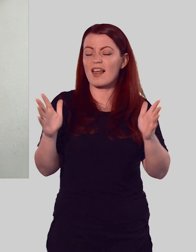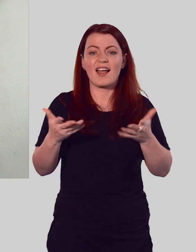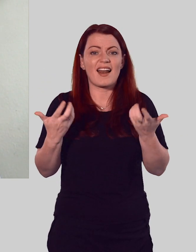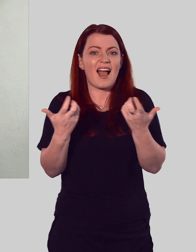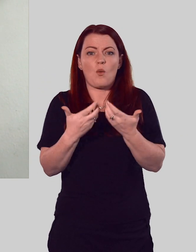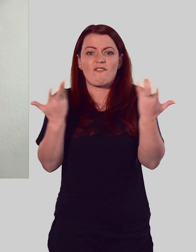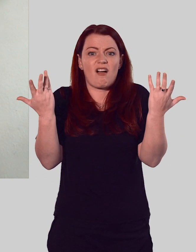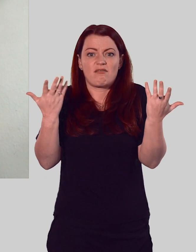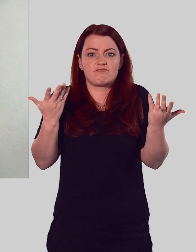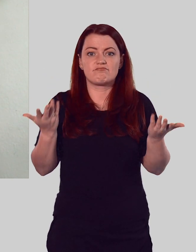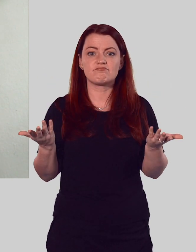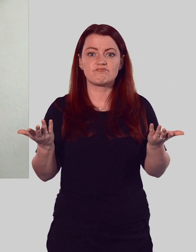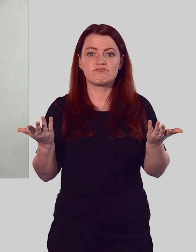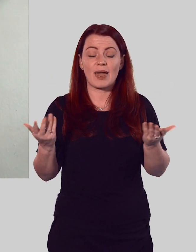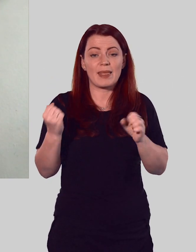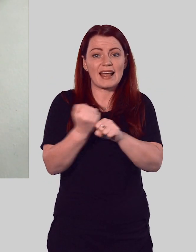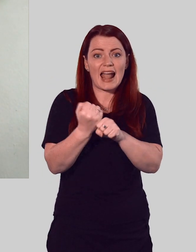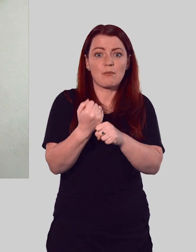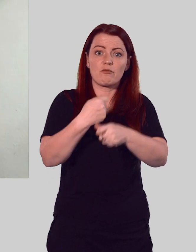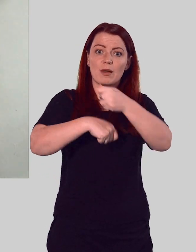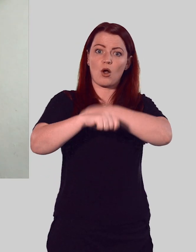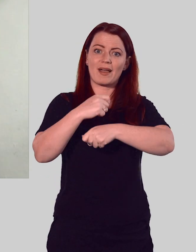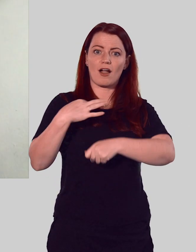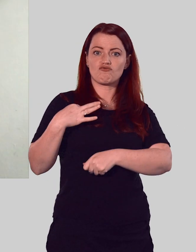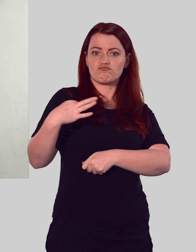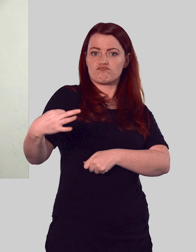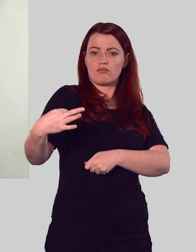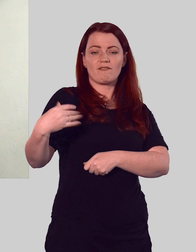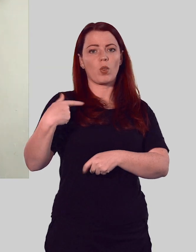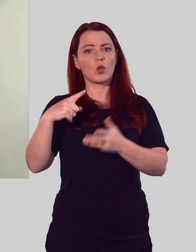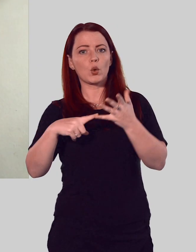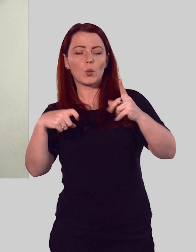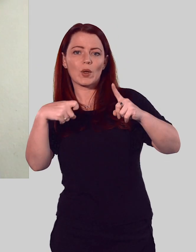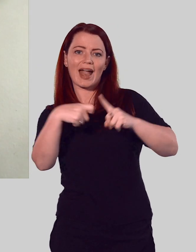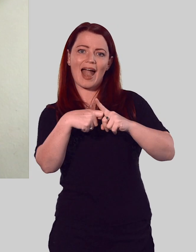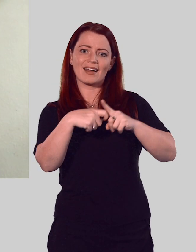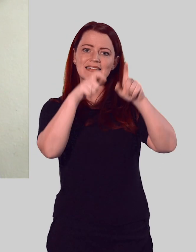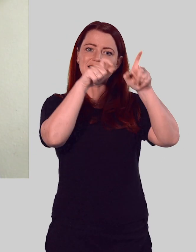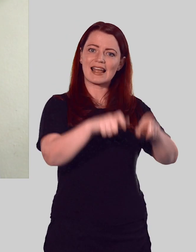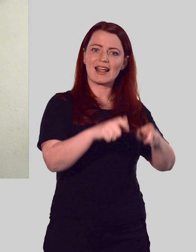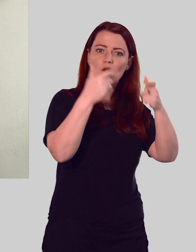the game of being a delegate for the UK, representing the UK, staying in a hotel.